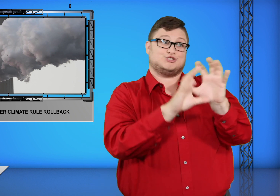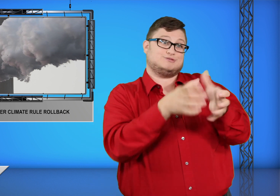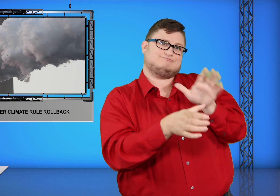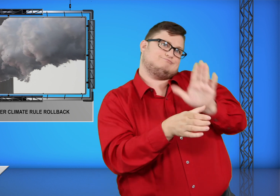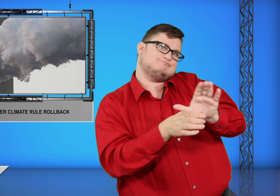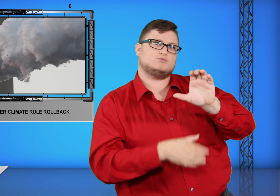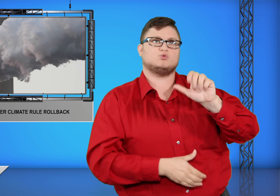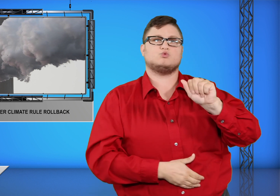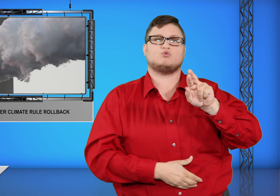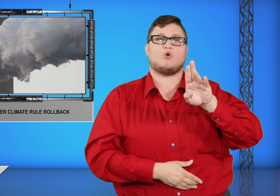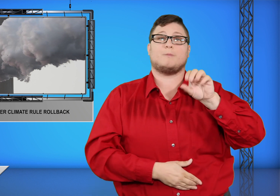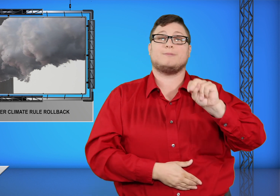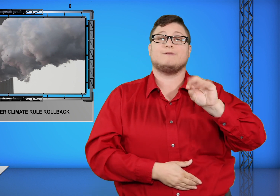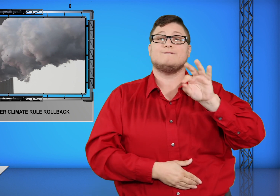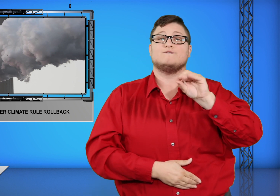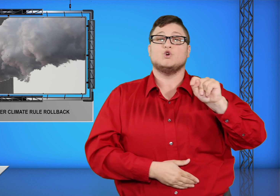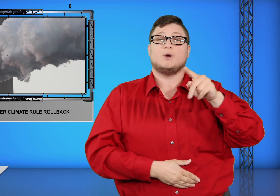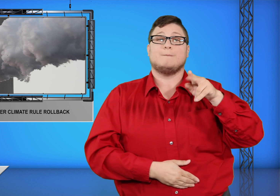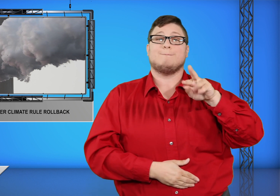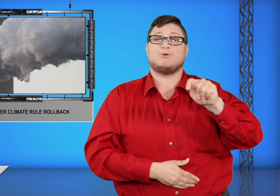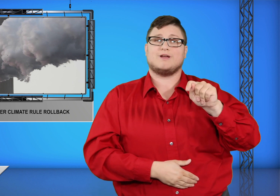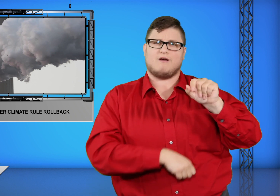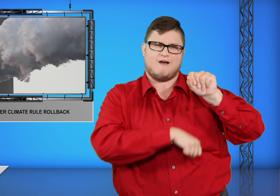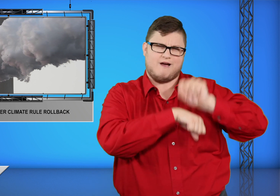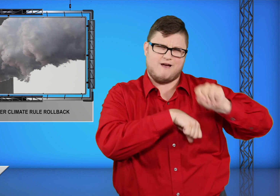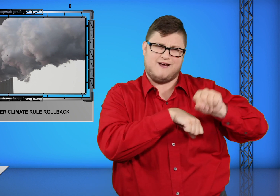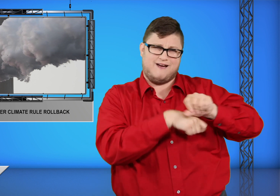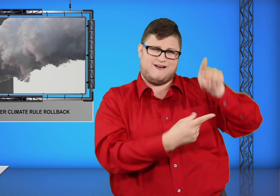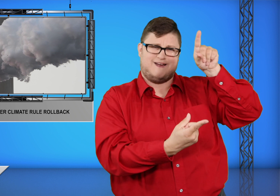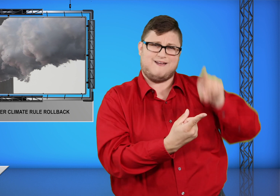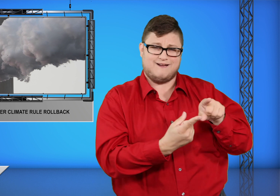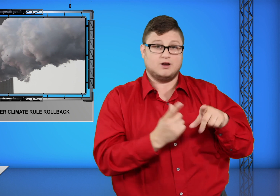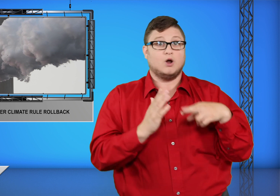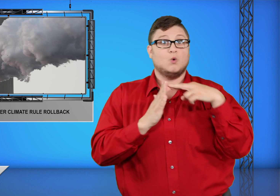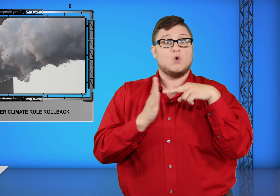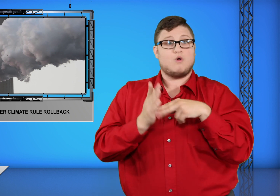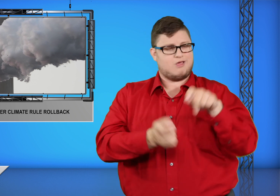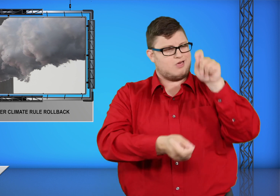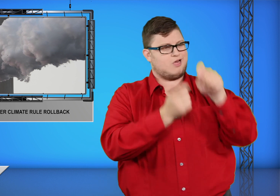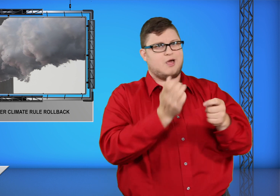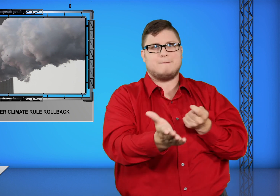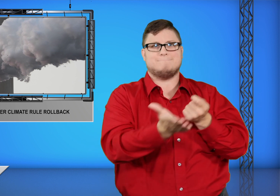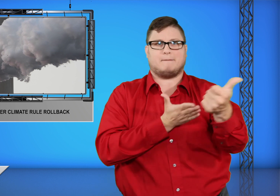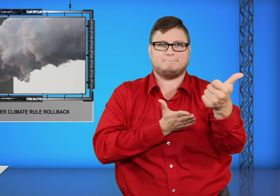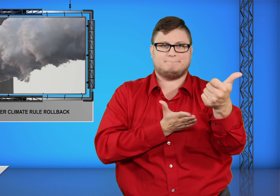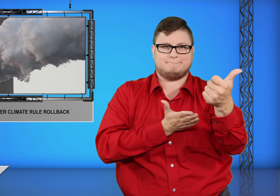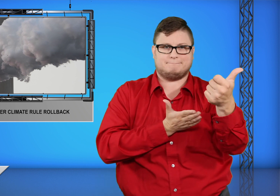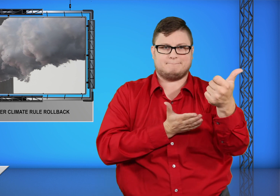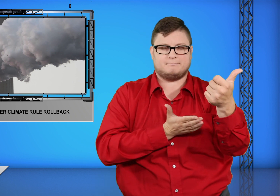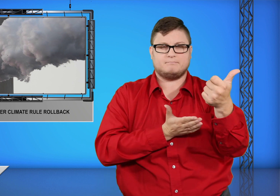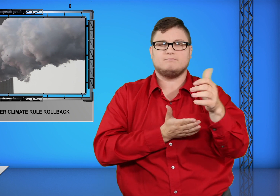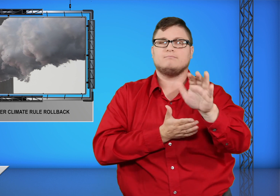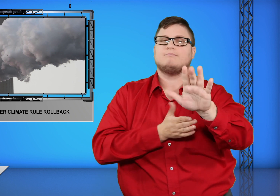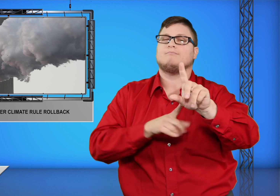And eliminates what had been an aggressive effort to reduce the energy sector's carbon footprint.